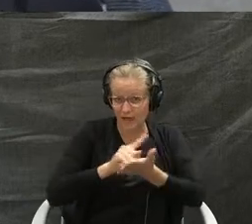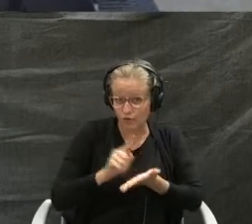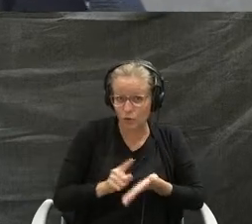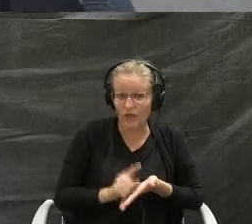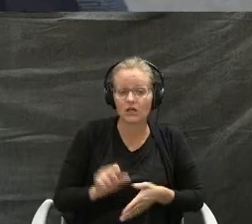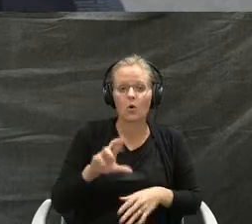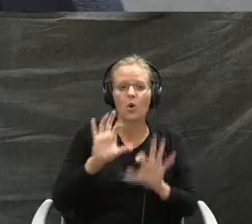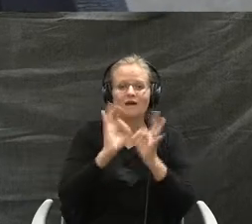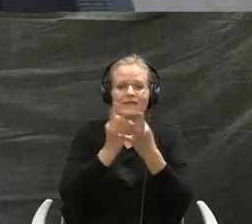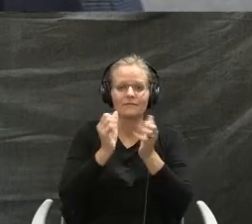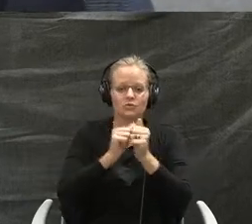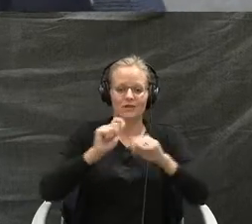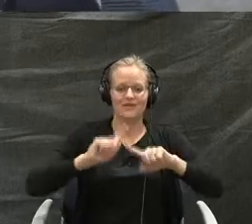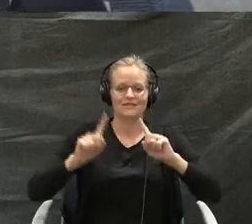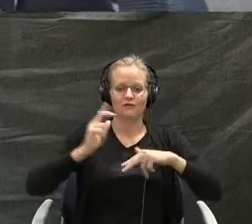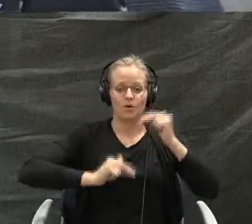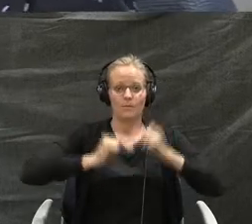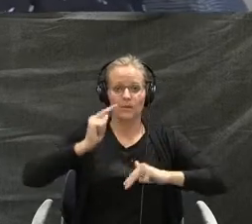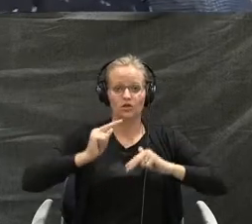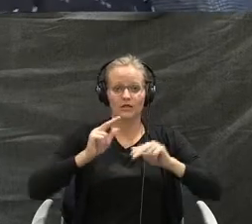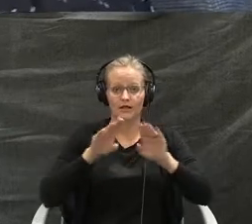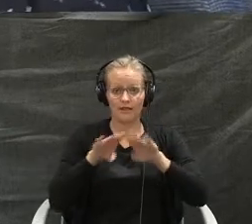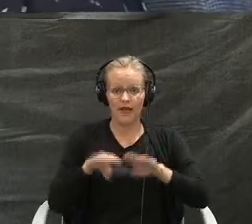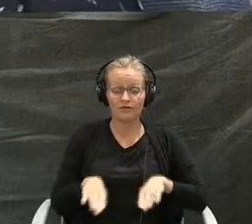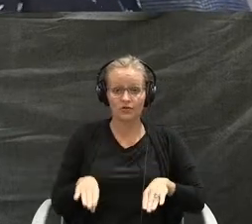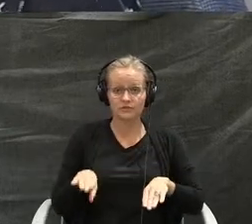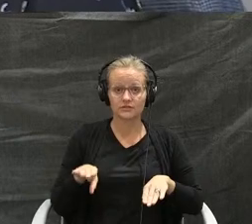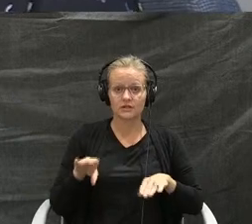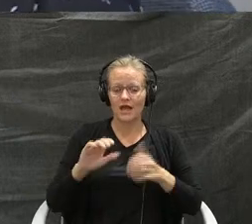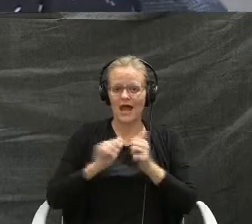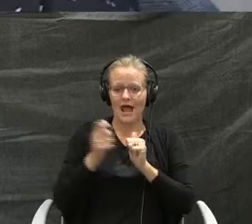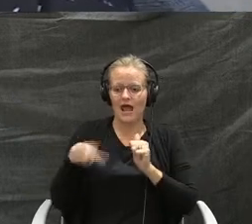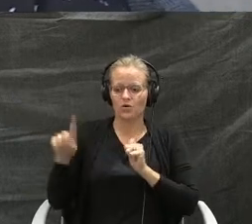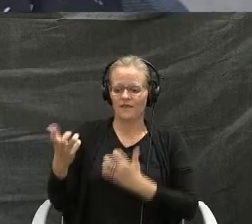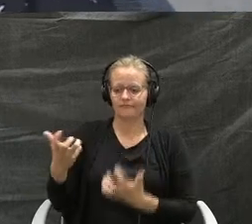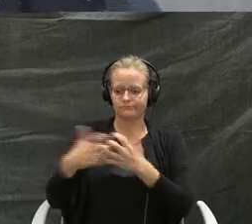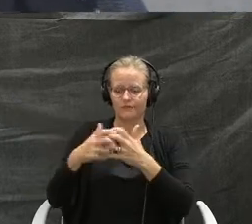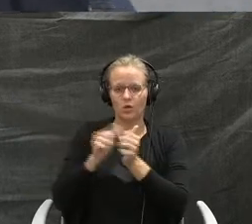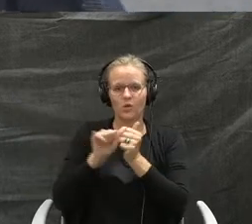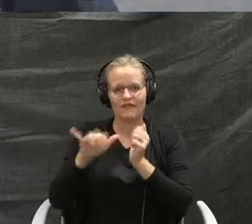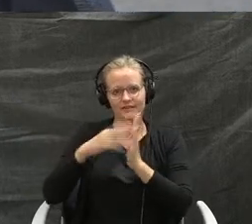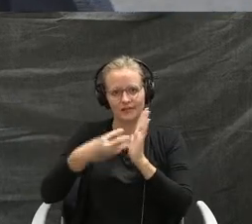building levels work their schedules? Thank you. A question from Emily Butcher of